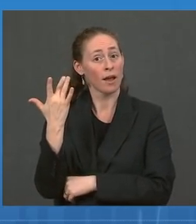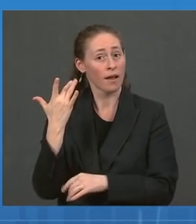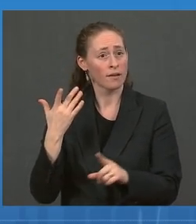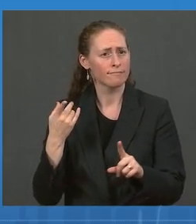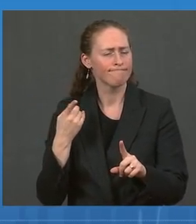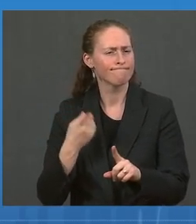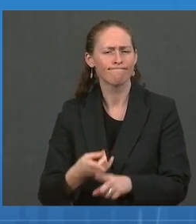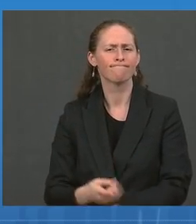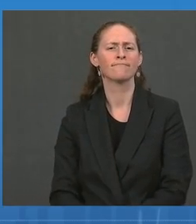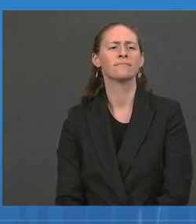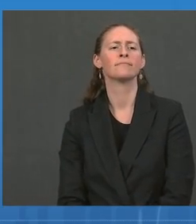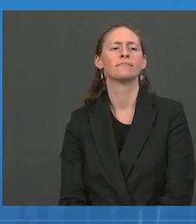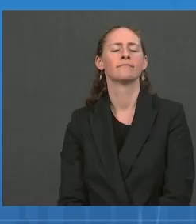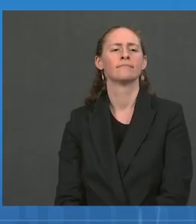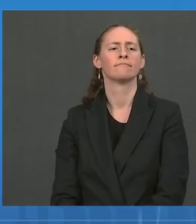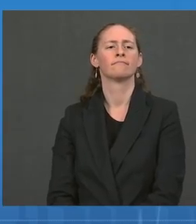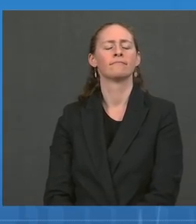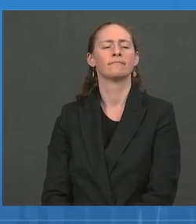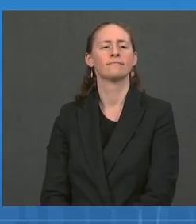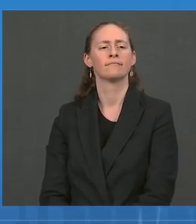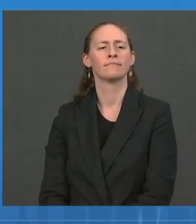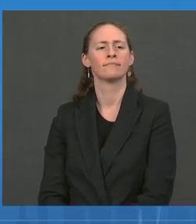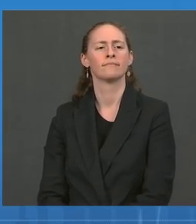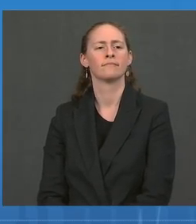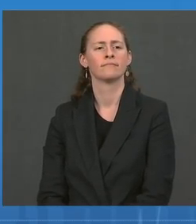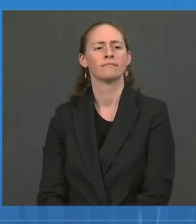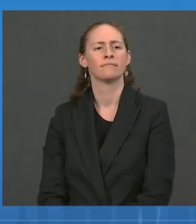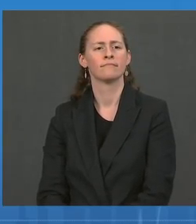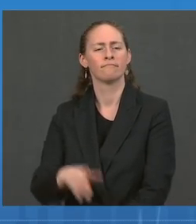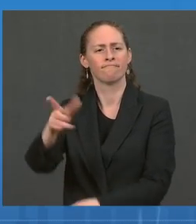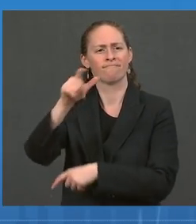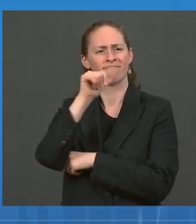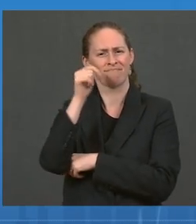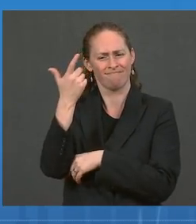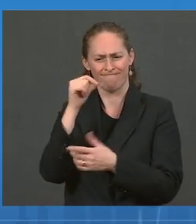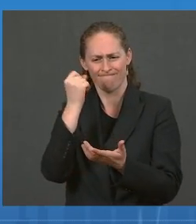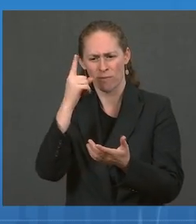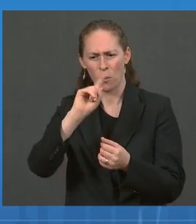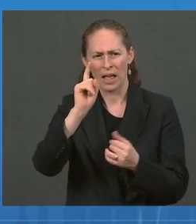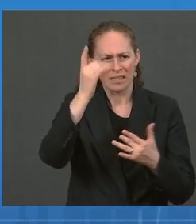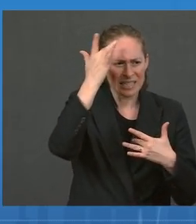what the etiologic agent was, they had very, very little pharmacological intervention.